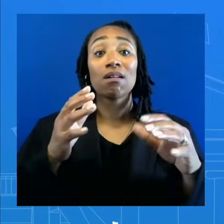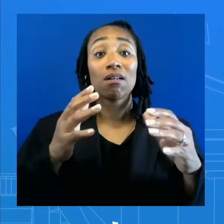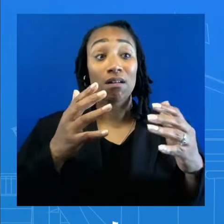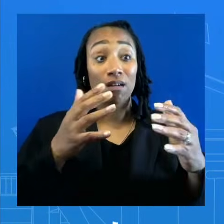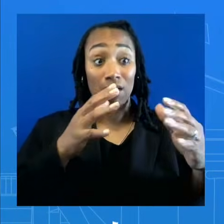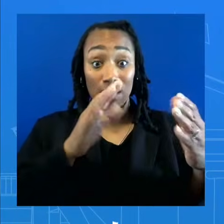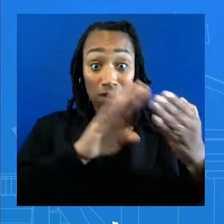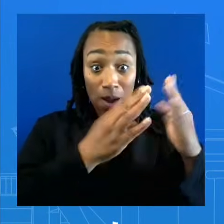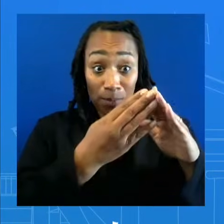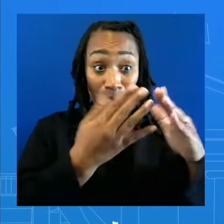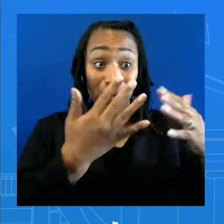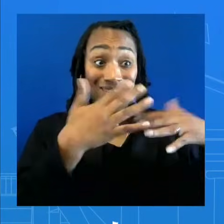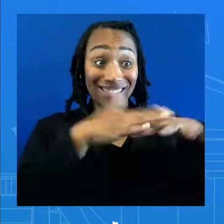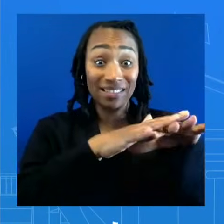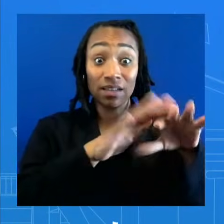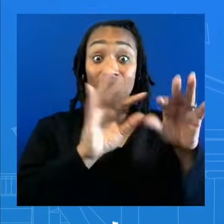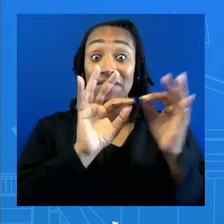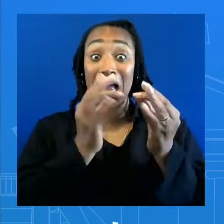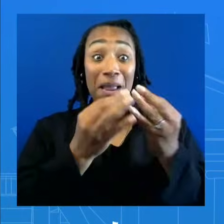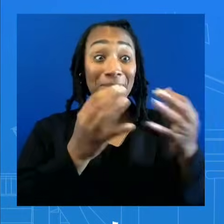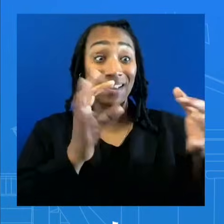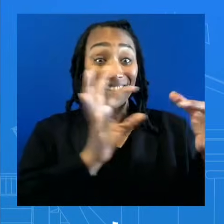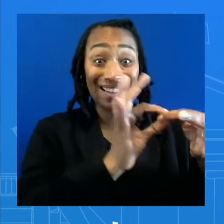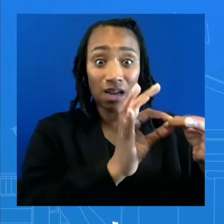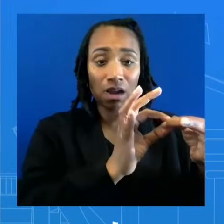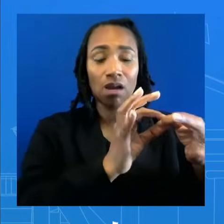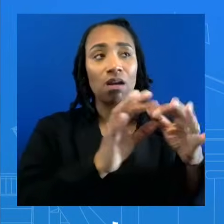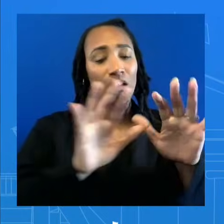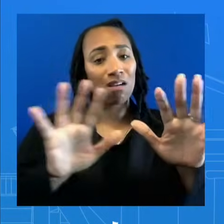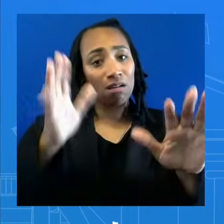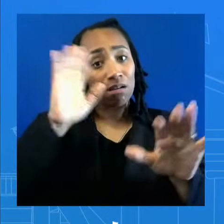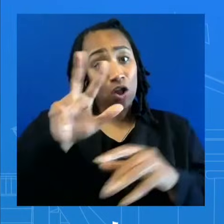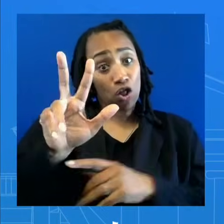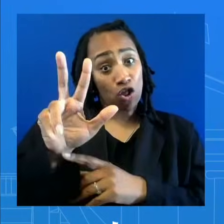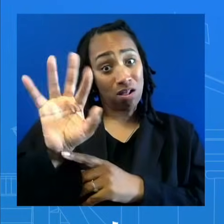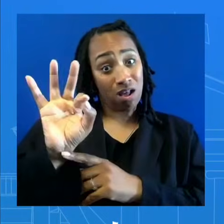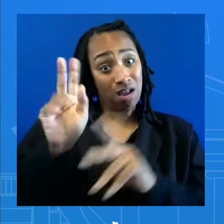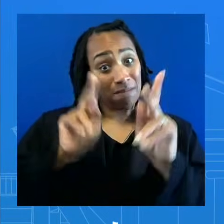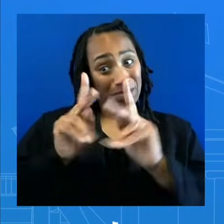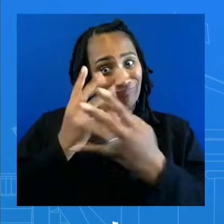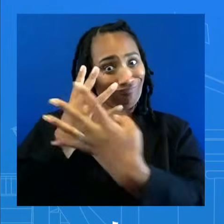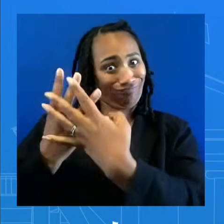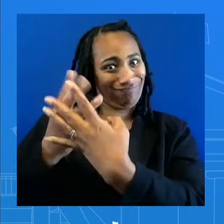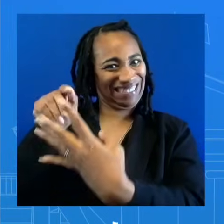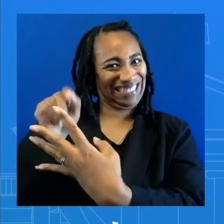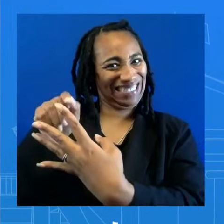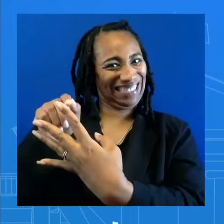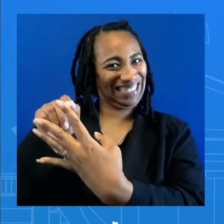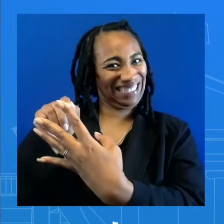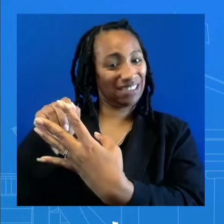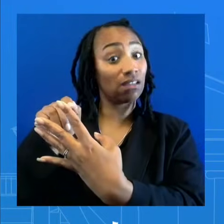who were convicted of nonviolent crimes. The Americans receiving relief today